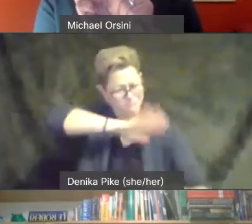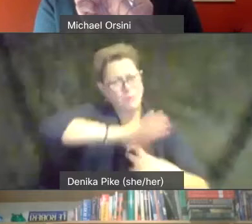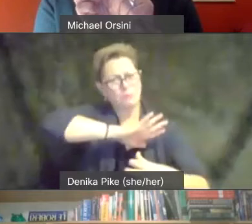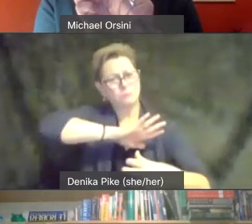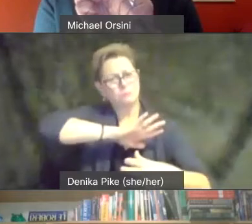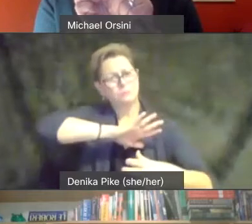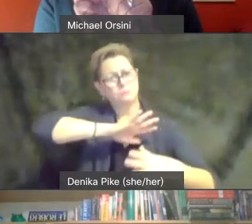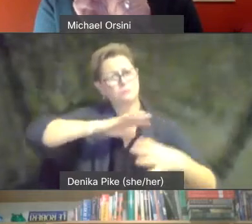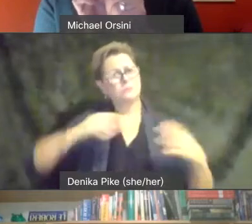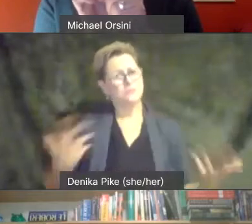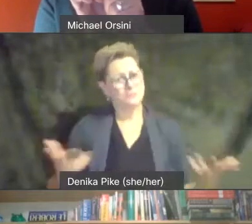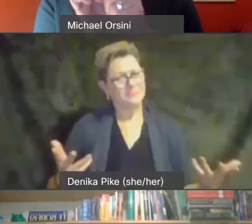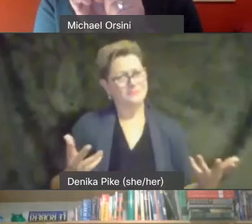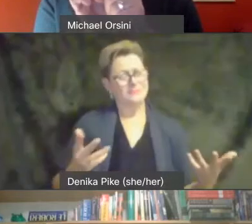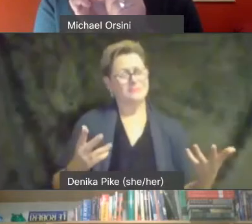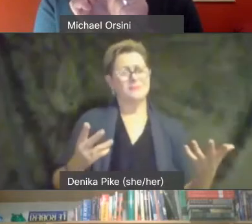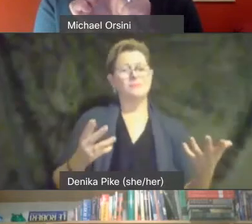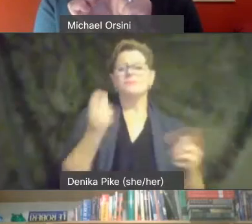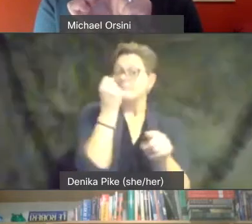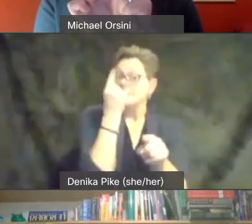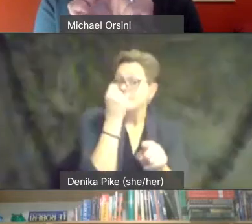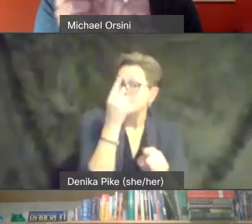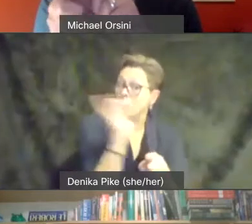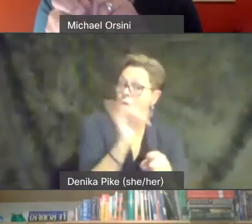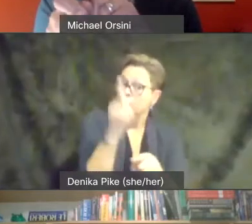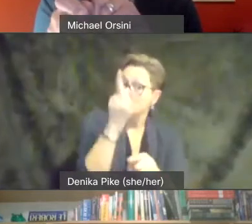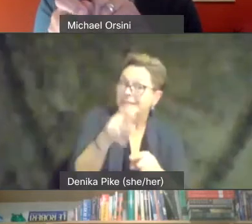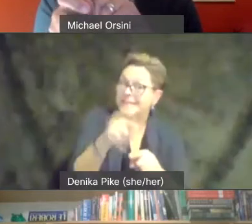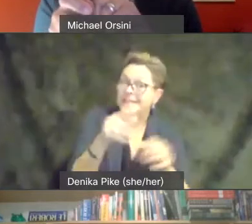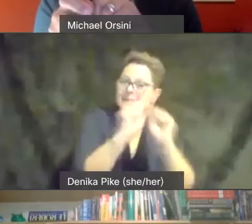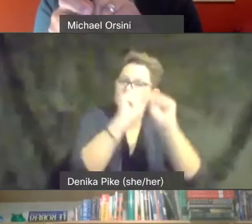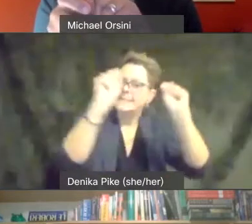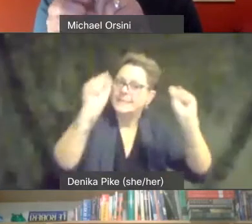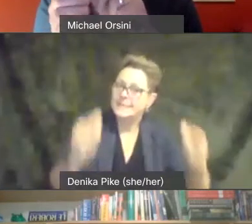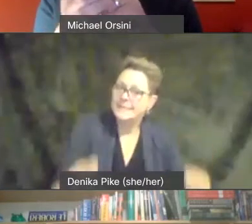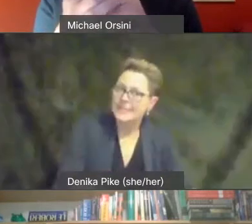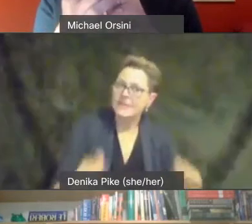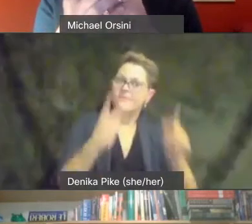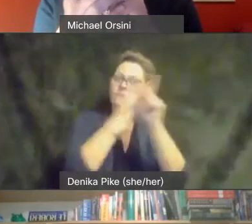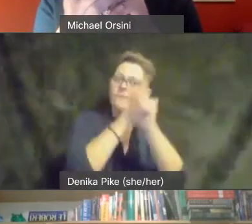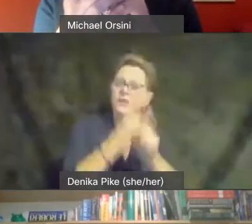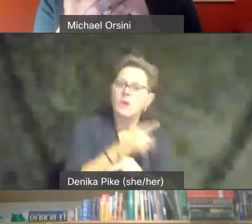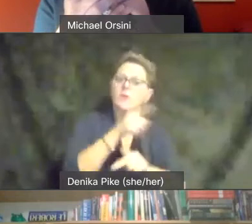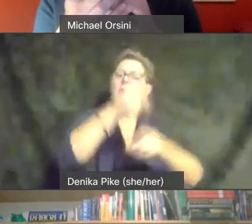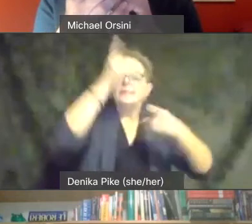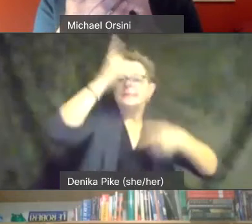The other basic you need is a system for finding out what is happening with the disease. So a track and trace system.